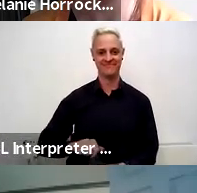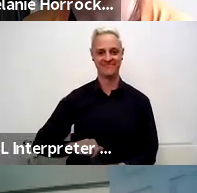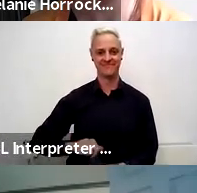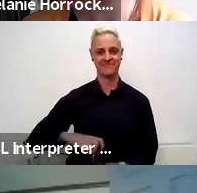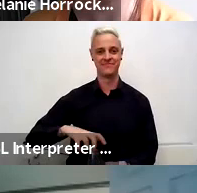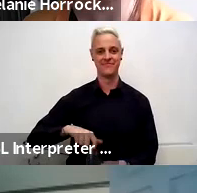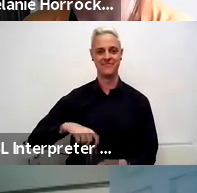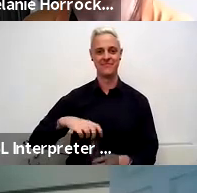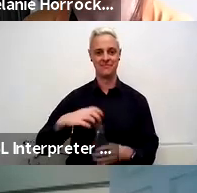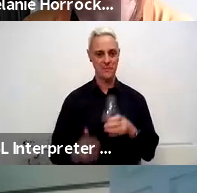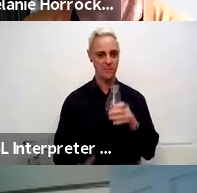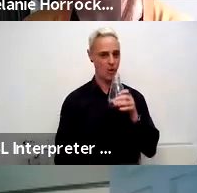think by now.